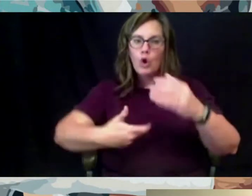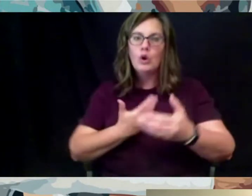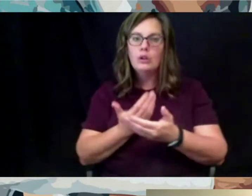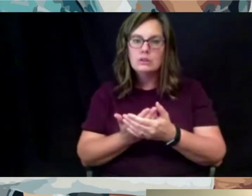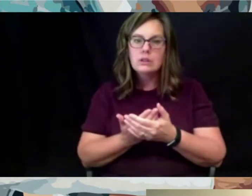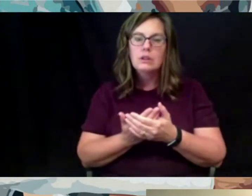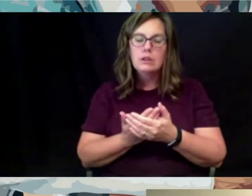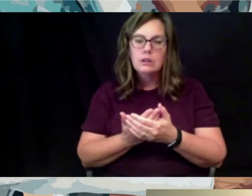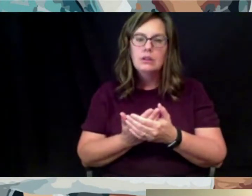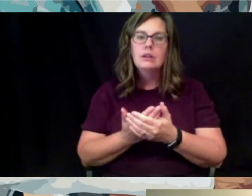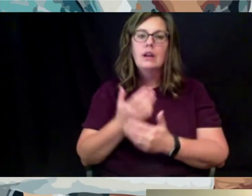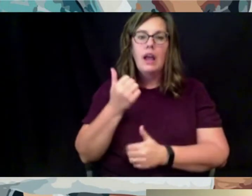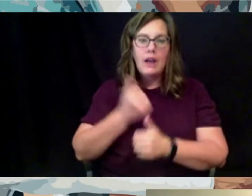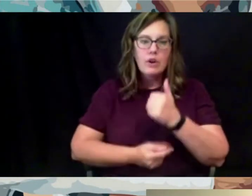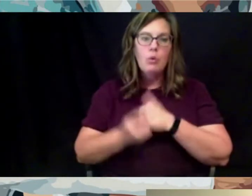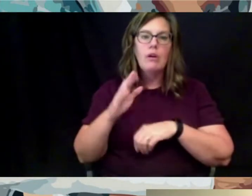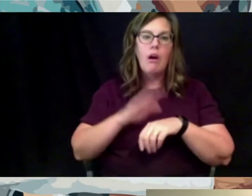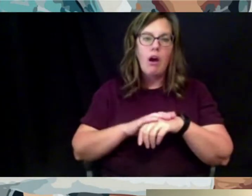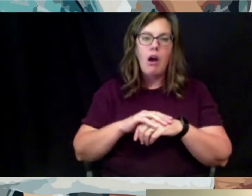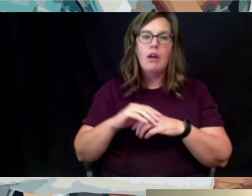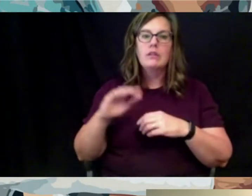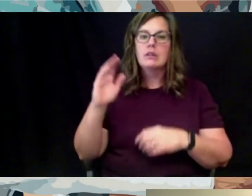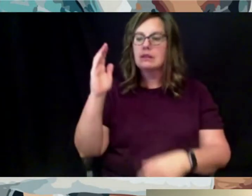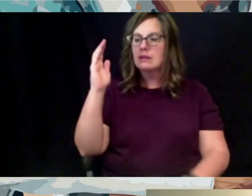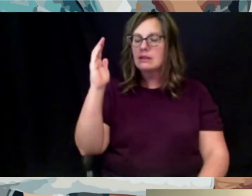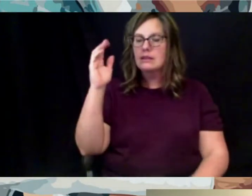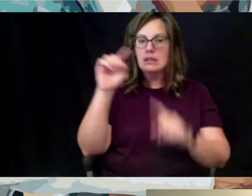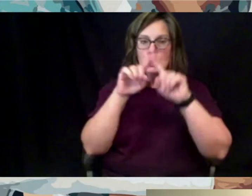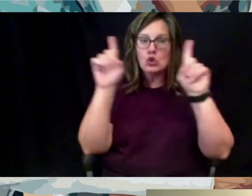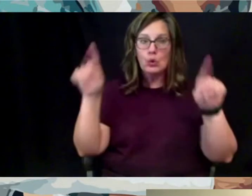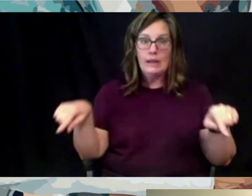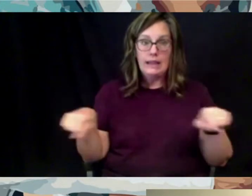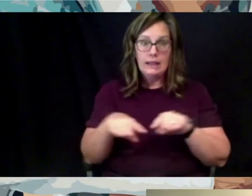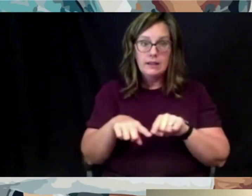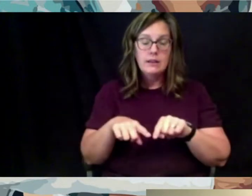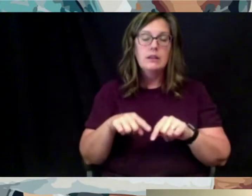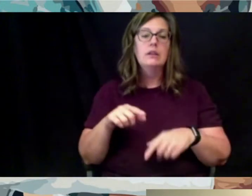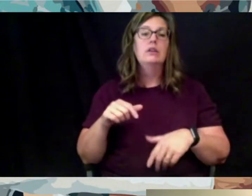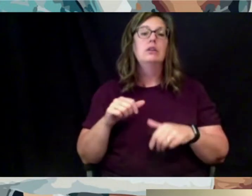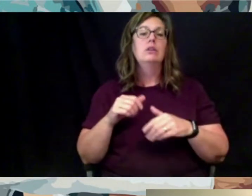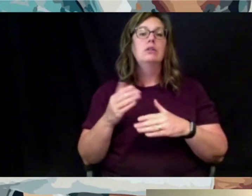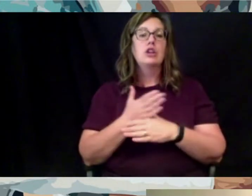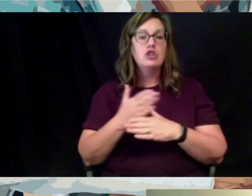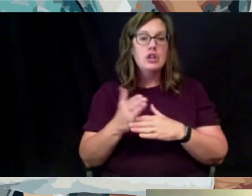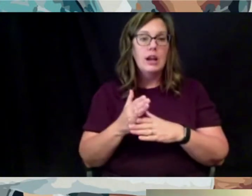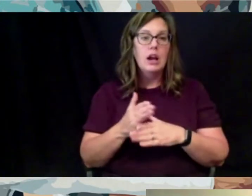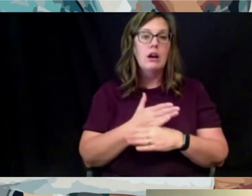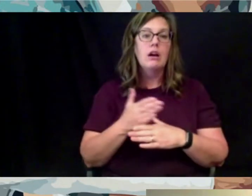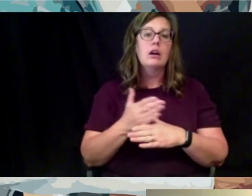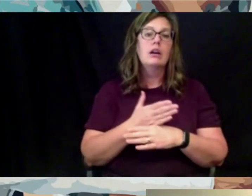right now there are many many muslims who share similar you know physical identities or in which